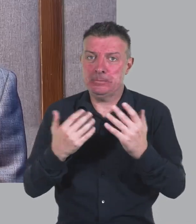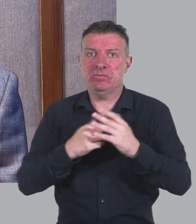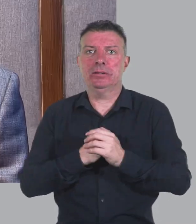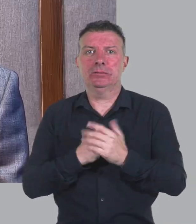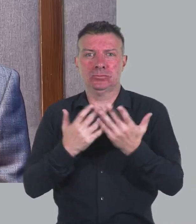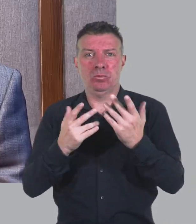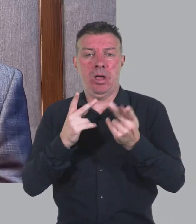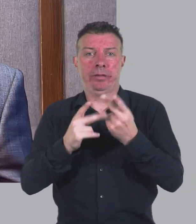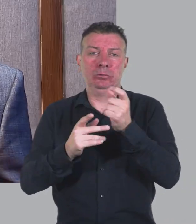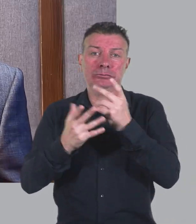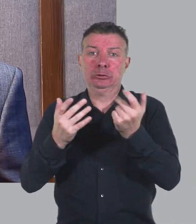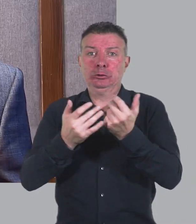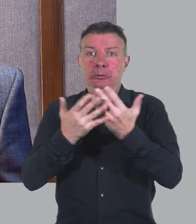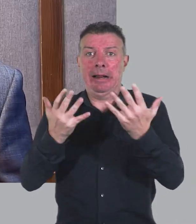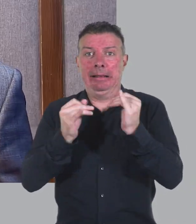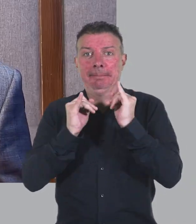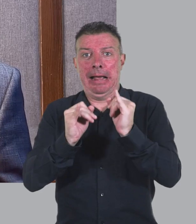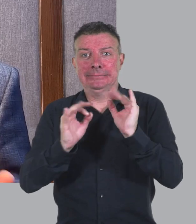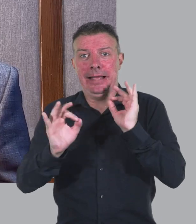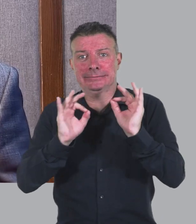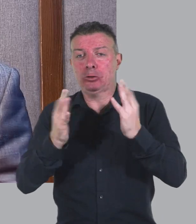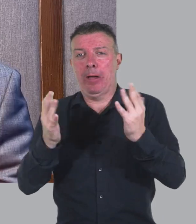In other words, there are too many bad actors or bad eggs.